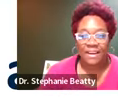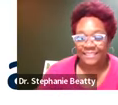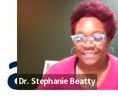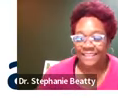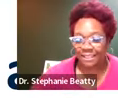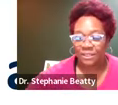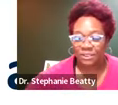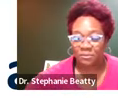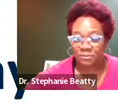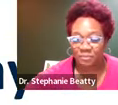All right, next question.